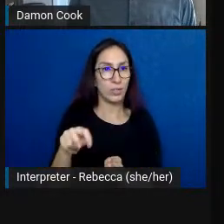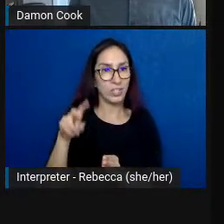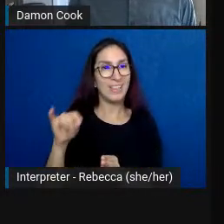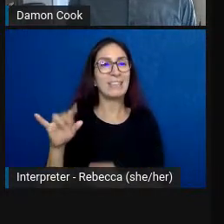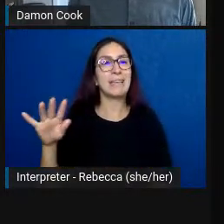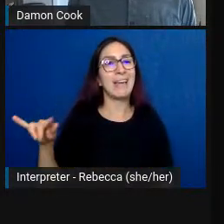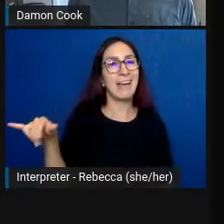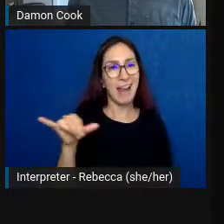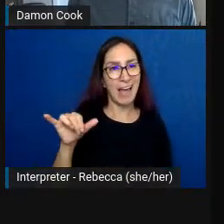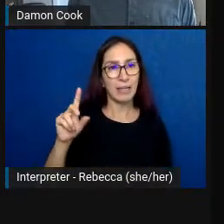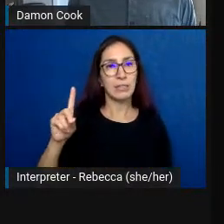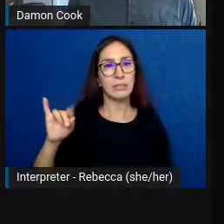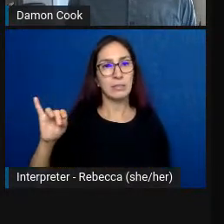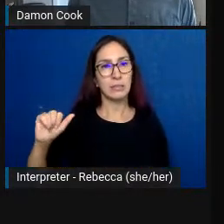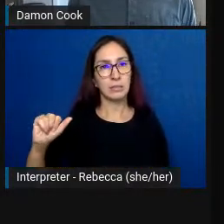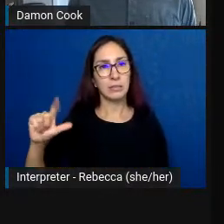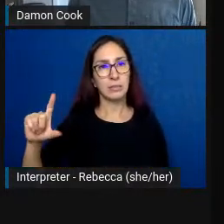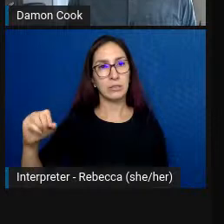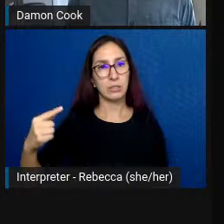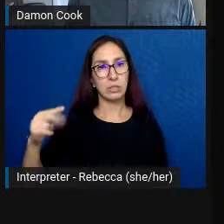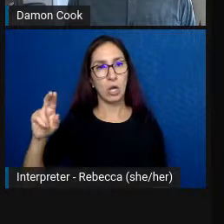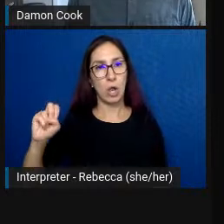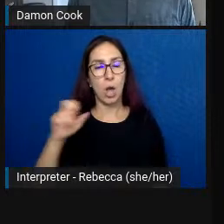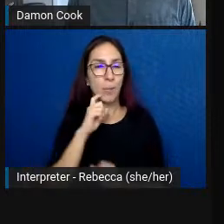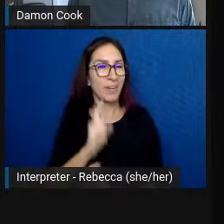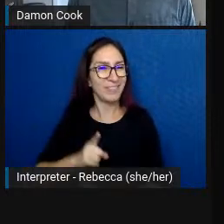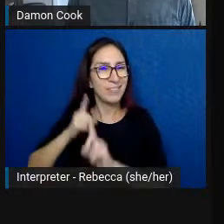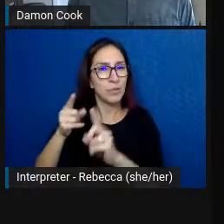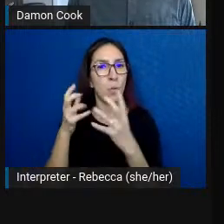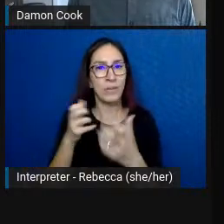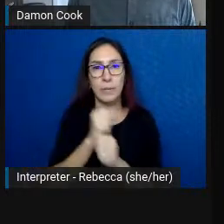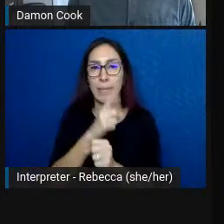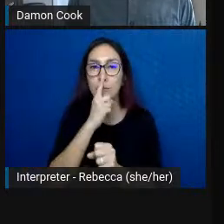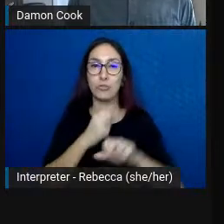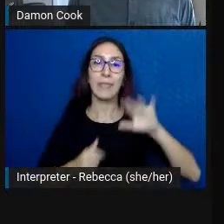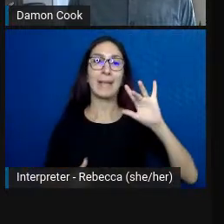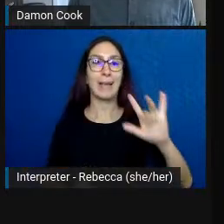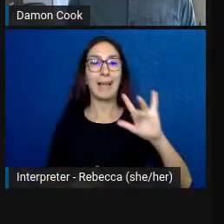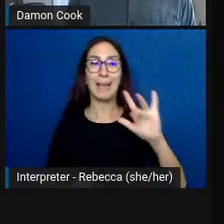and this ARIA role is used in complex context like a Dialog .